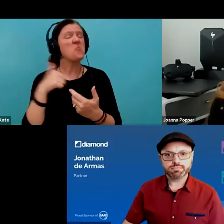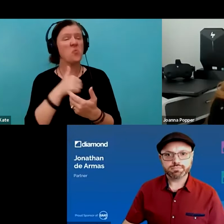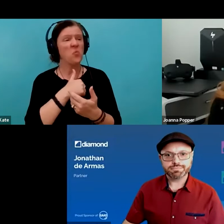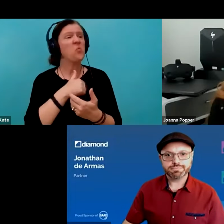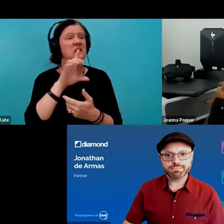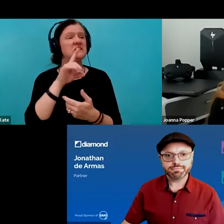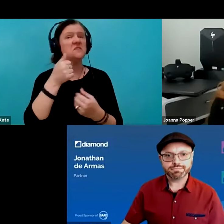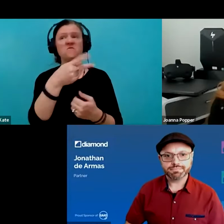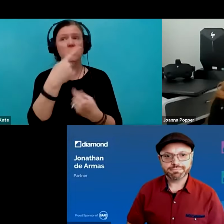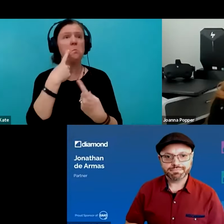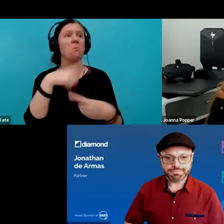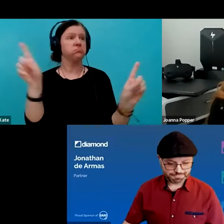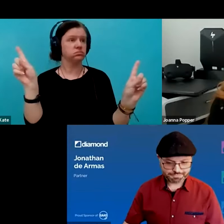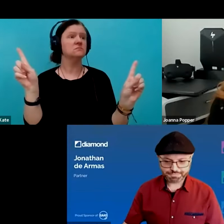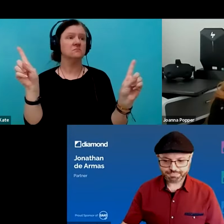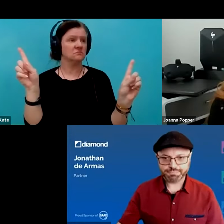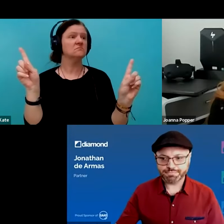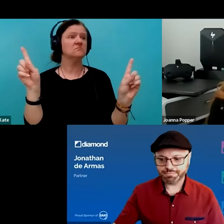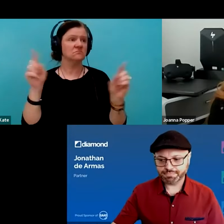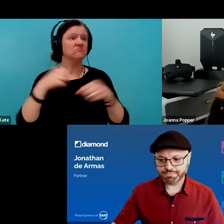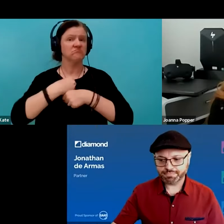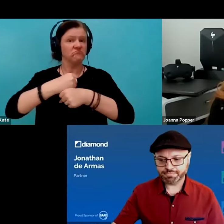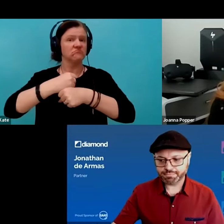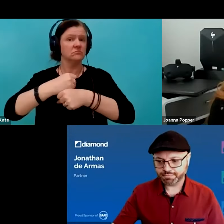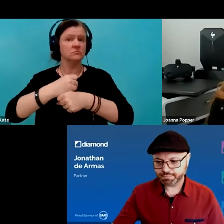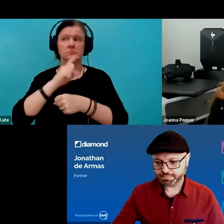the covid protocol and it's been going very, very well.